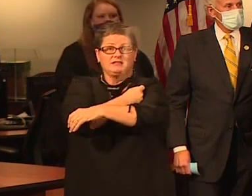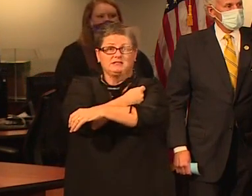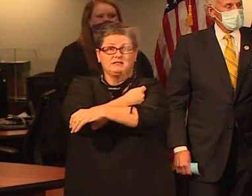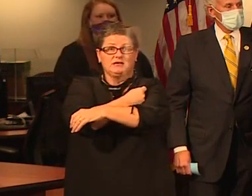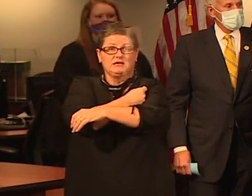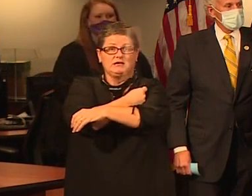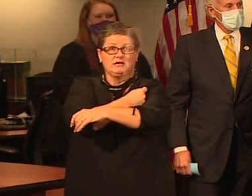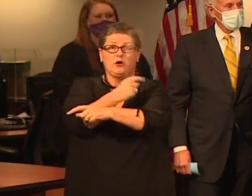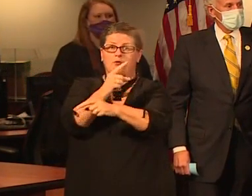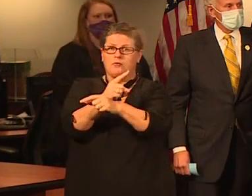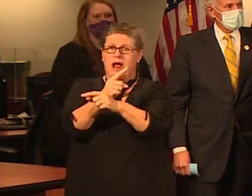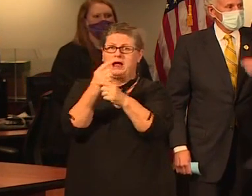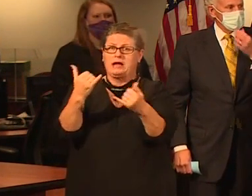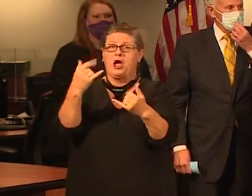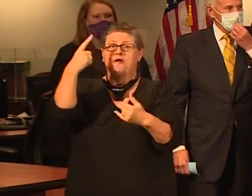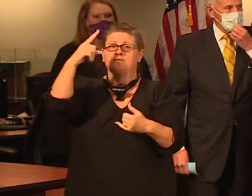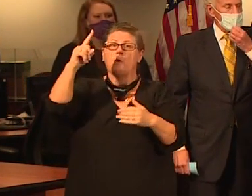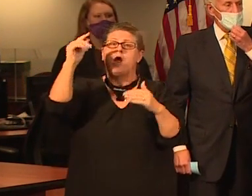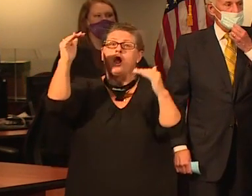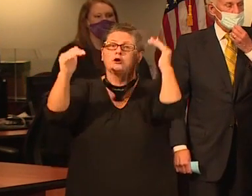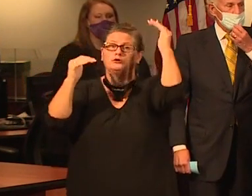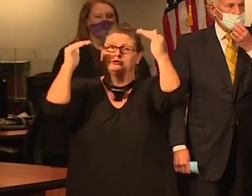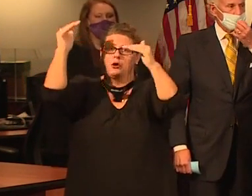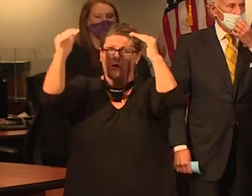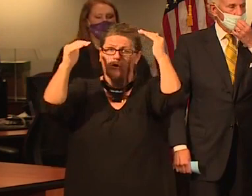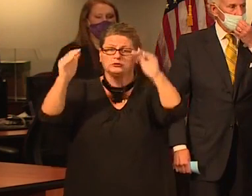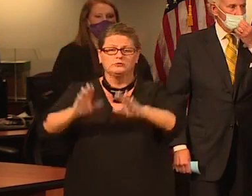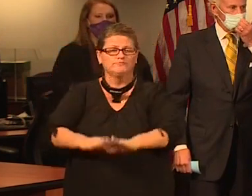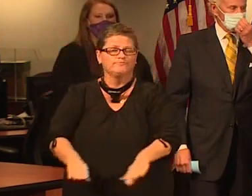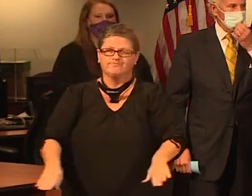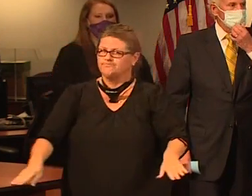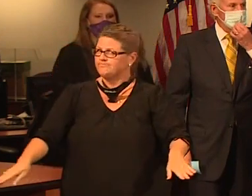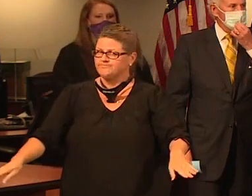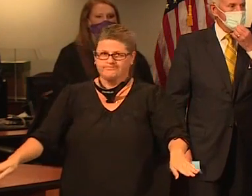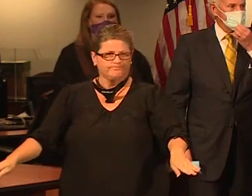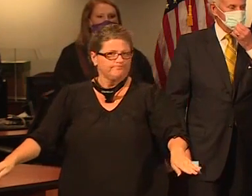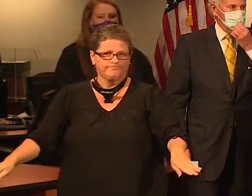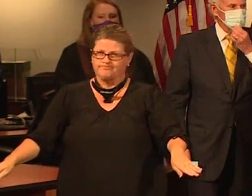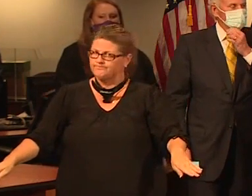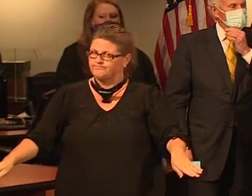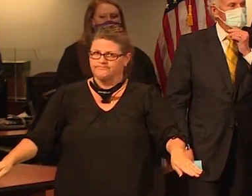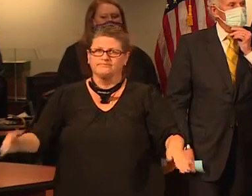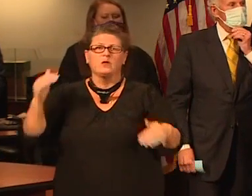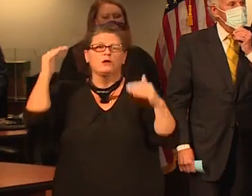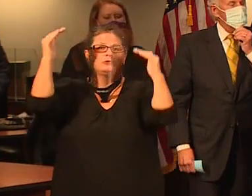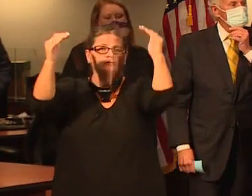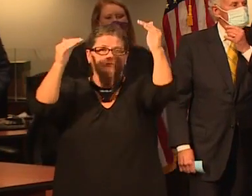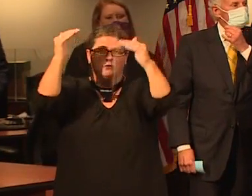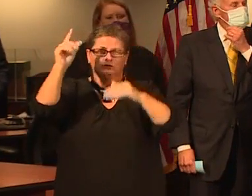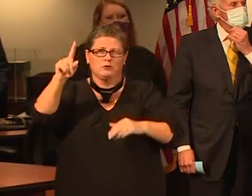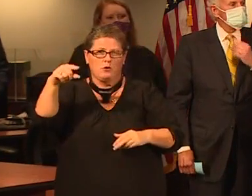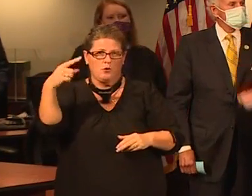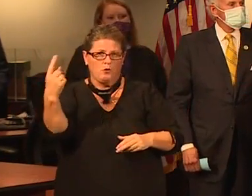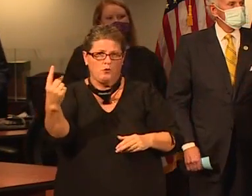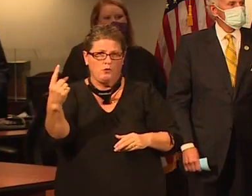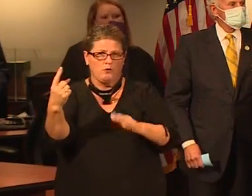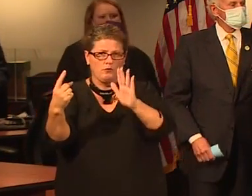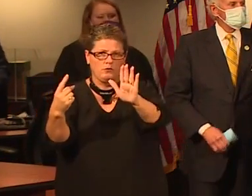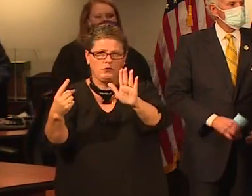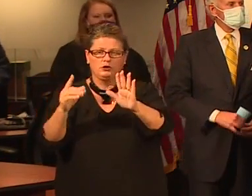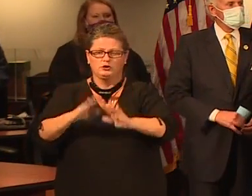JUST ANOTHER POINT IS THAT VACCINE IS ONLY INDICATED AT THIS MOMENT AND TIME FOR ADULTS NOT FOR CHILDREN.